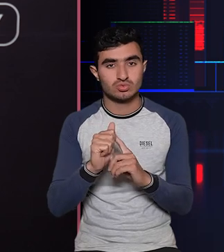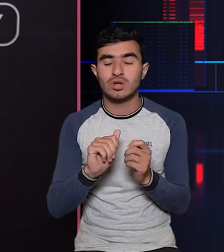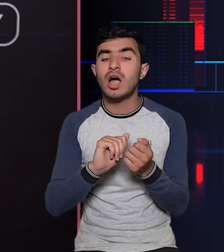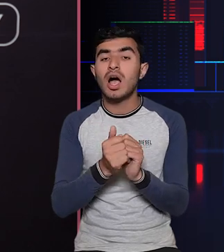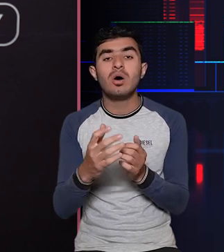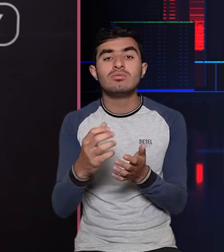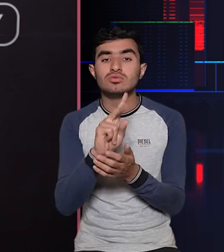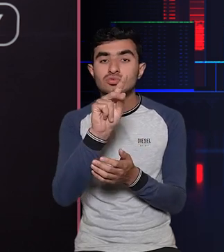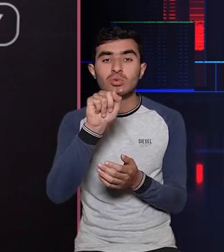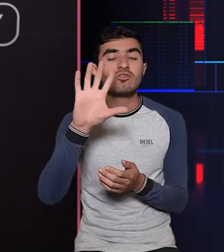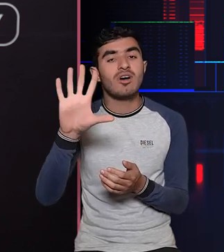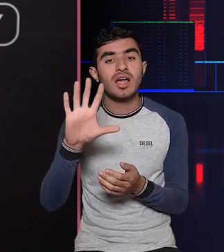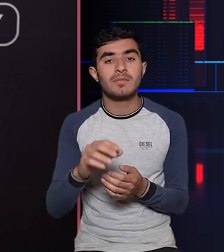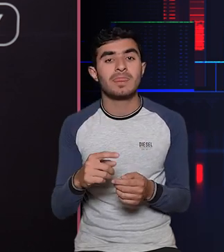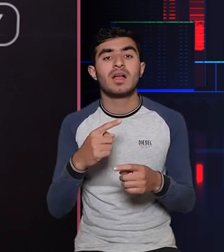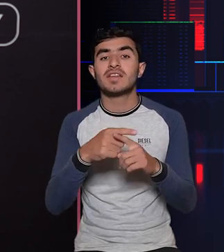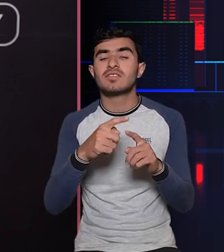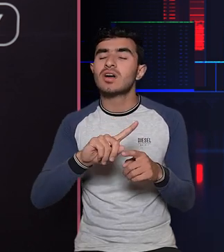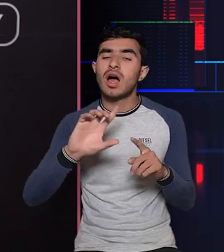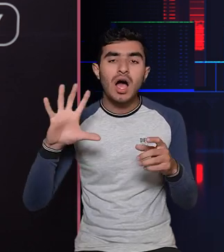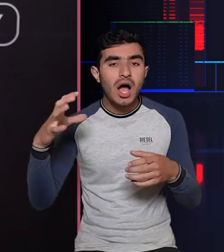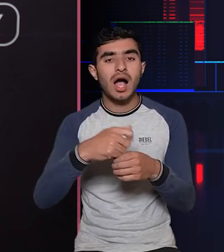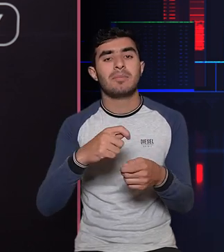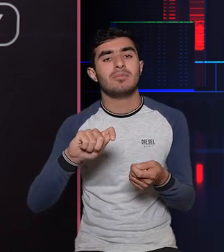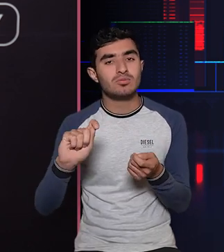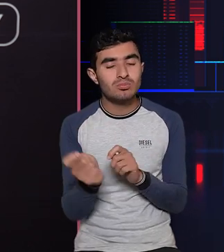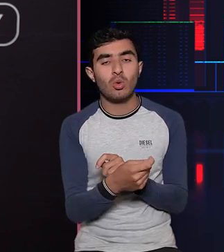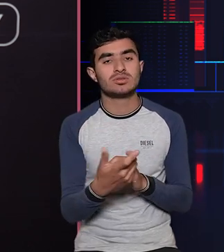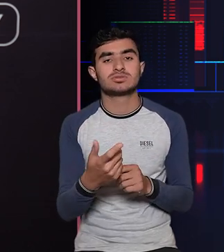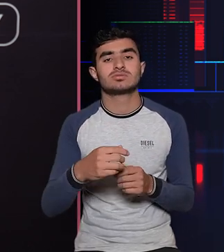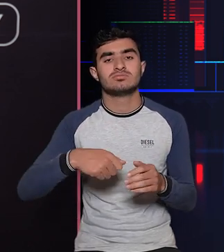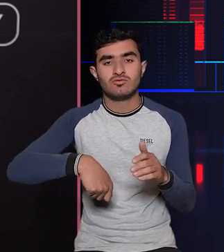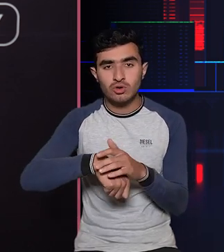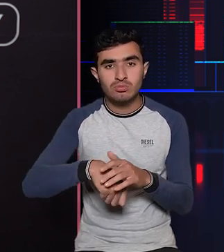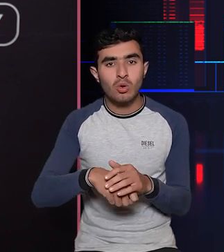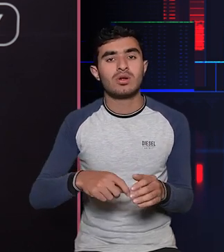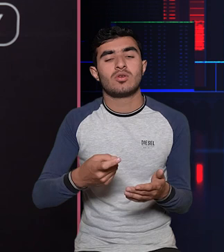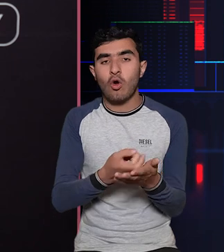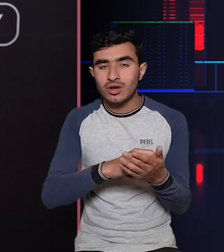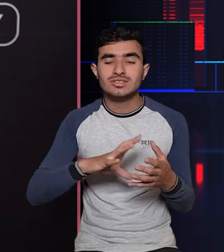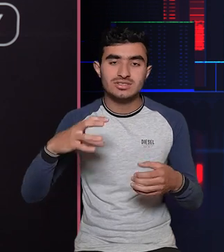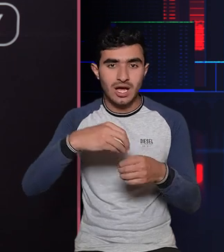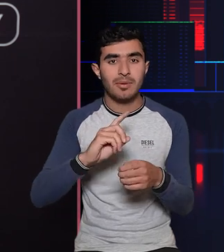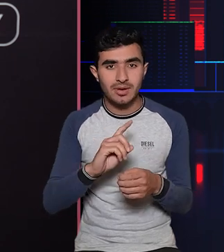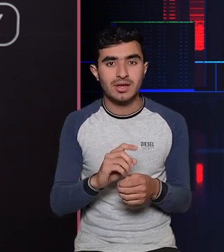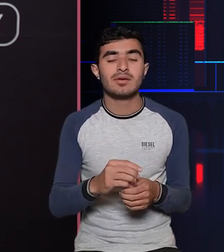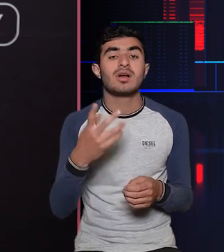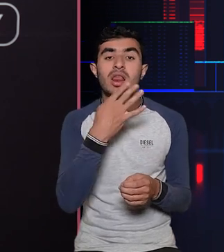The criteria of it is that you have to complete 2.5 points in which you have to hockey, football,